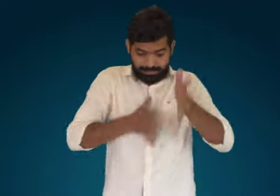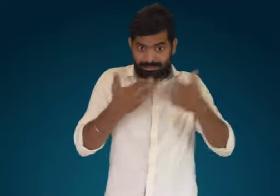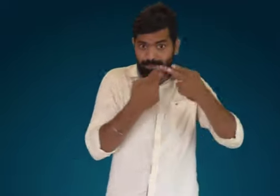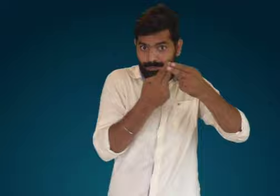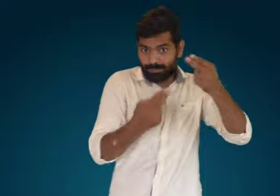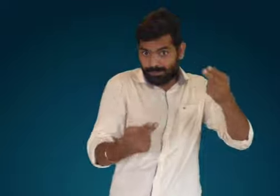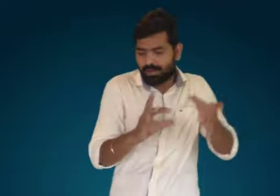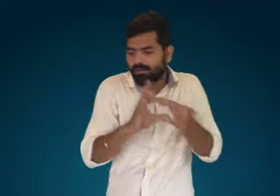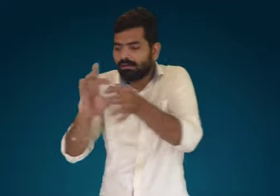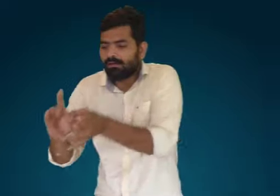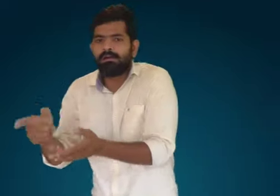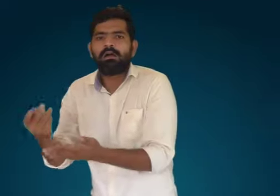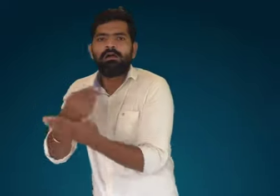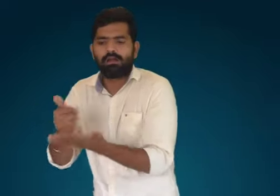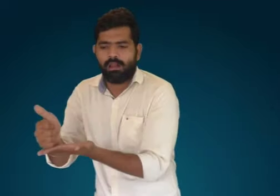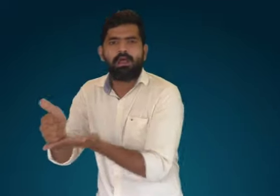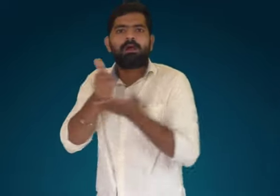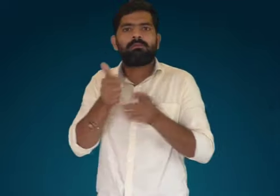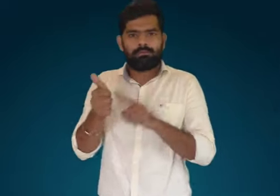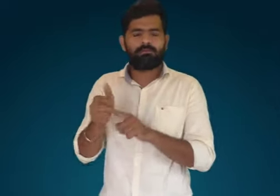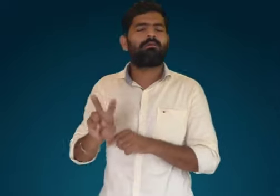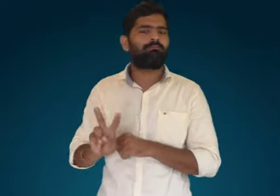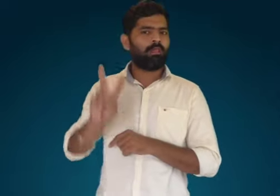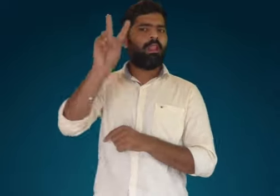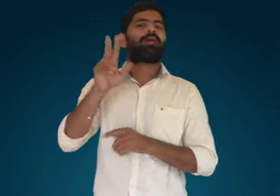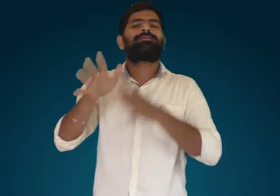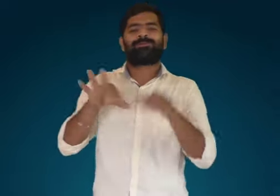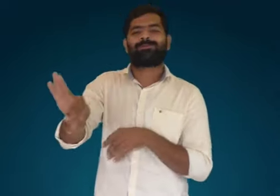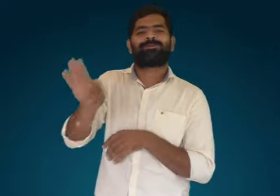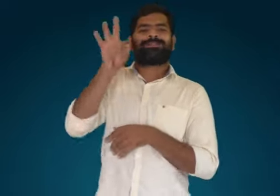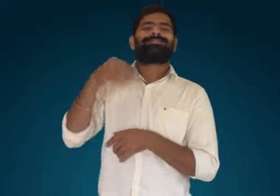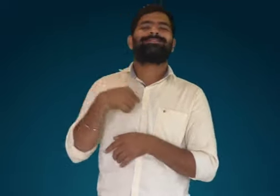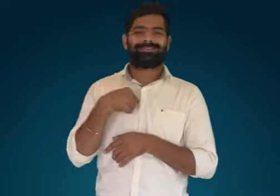and art the deaf learner signs a story and then represents the same wire